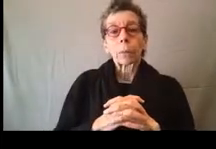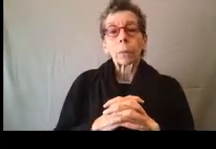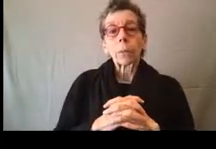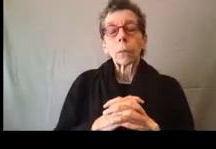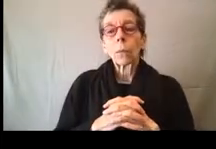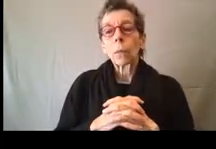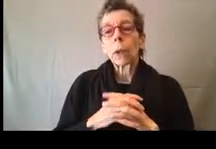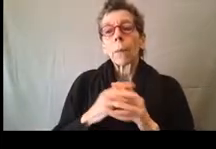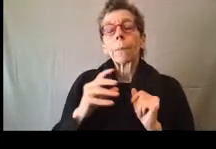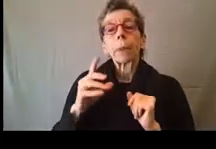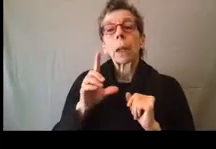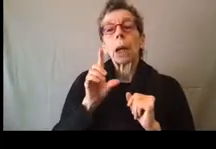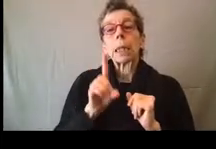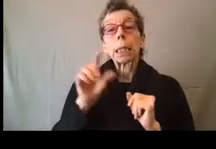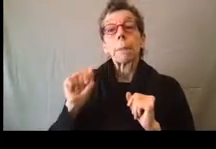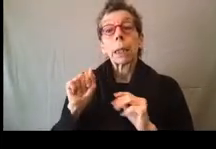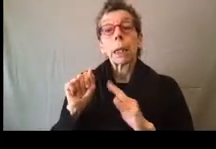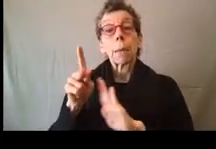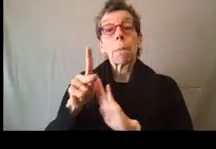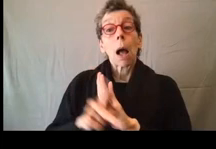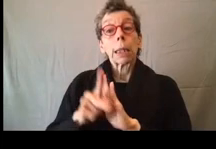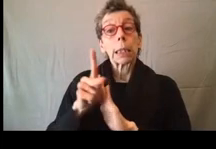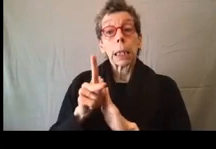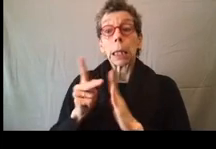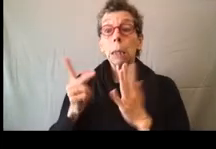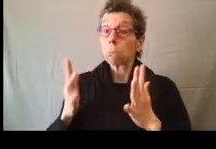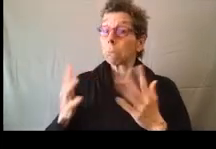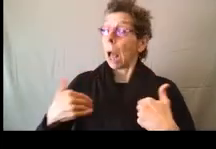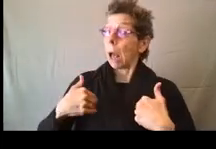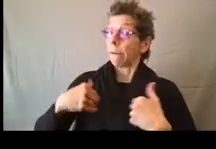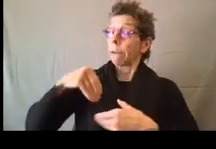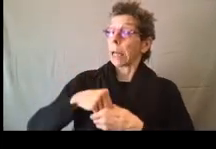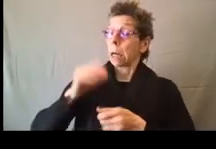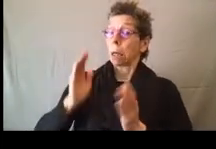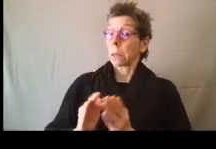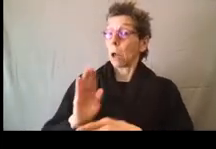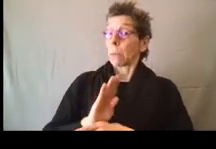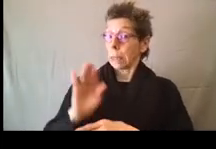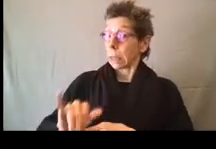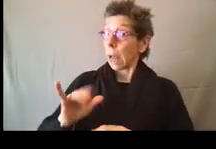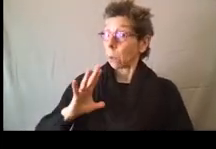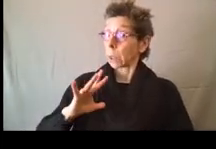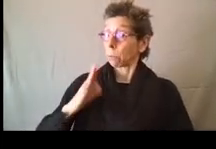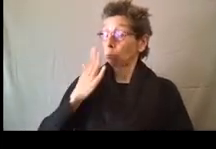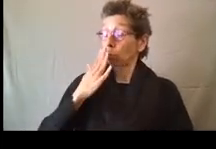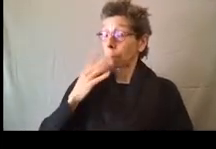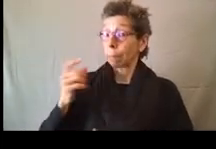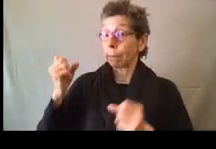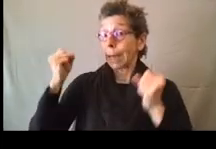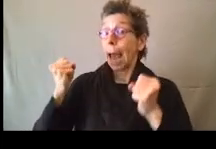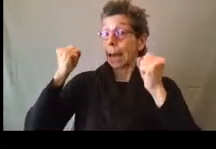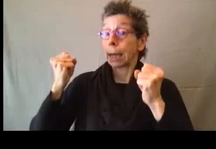disability policy exists in small businesses. Yay! That's a good sign. But often when we